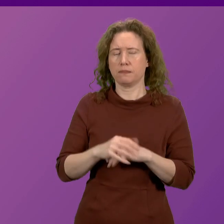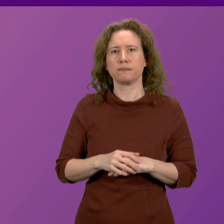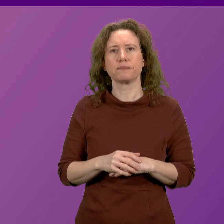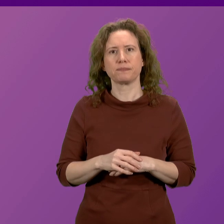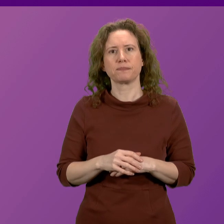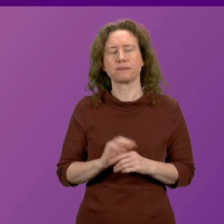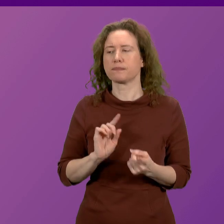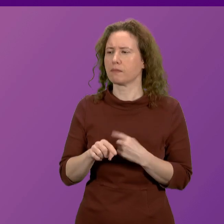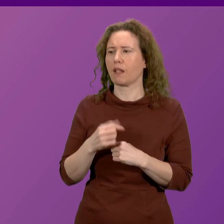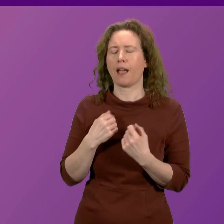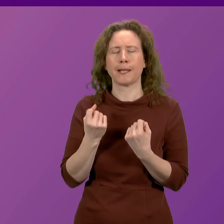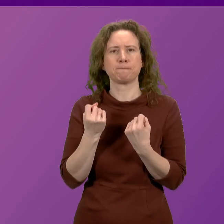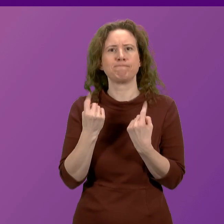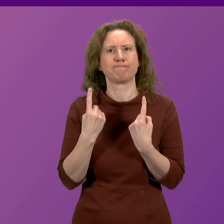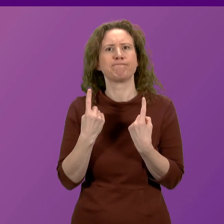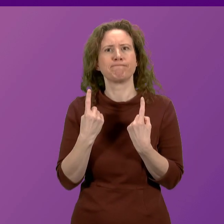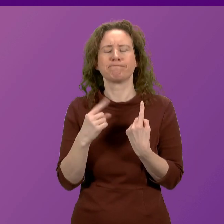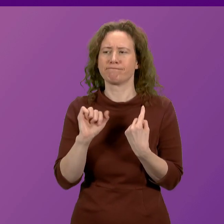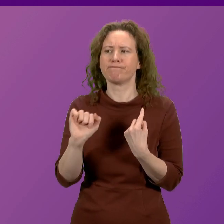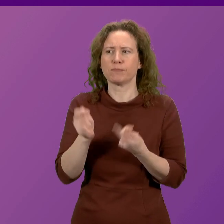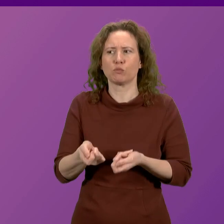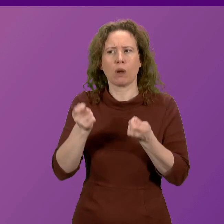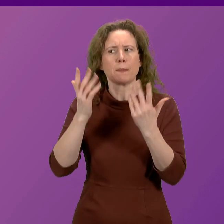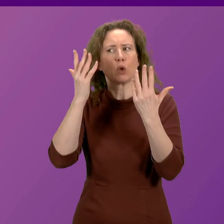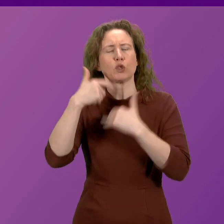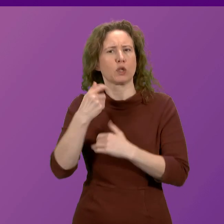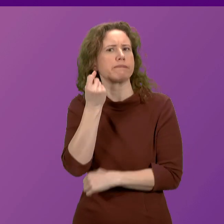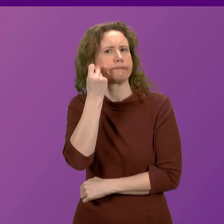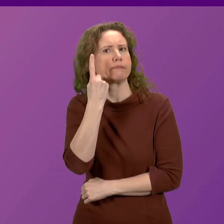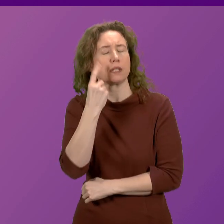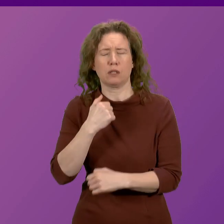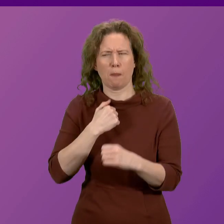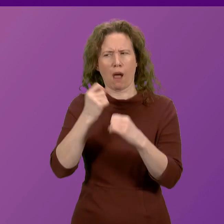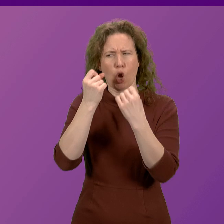I understand entirely the concern that Rhoda Grant puts to me. My understanding is that the decision